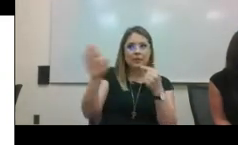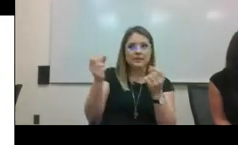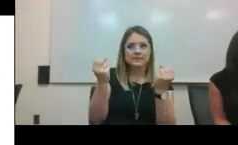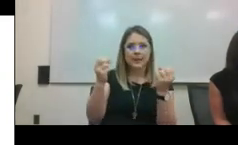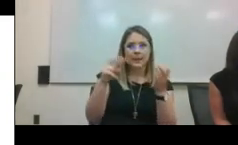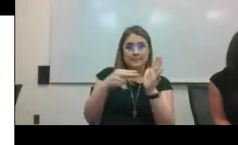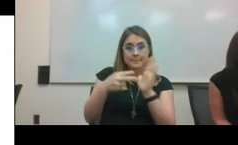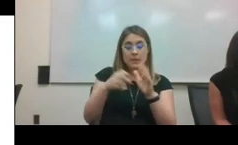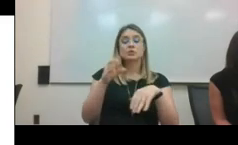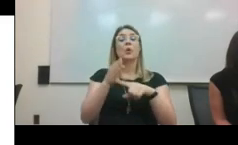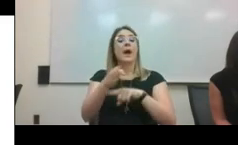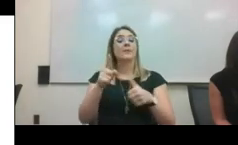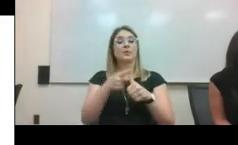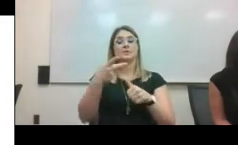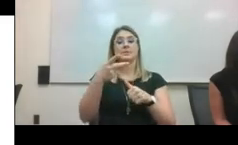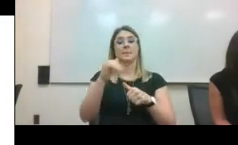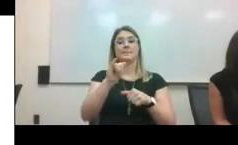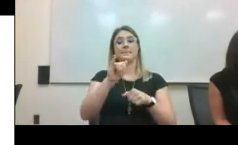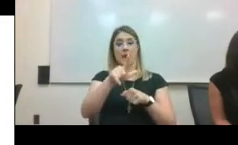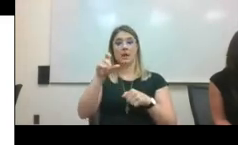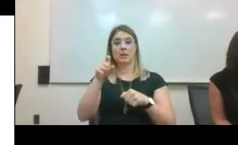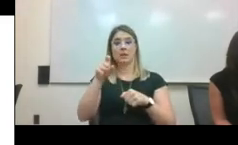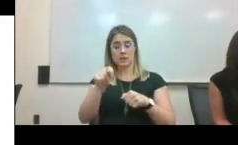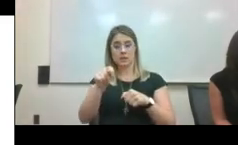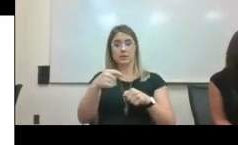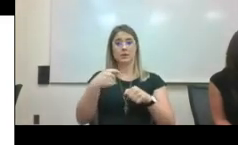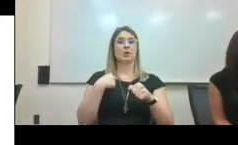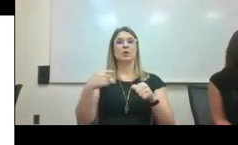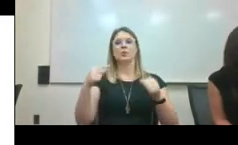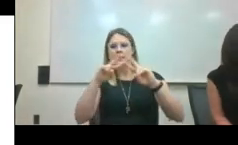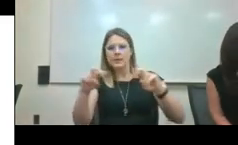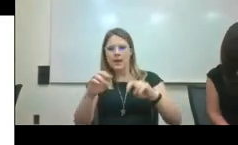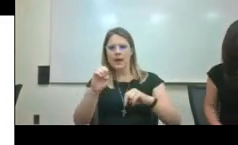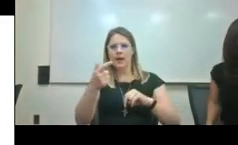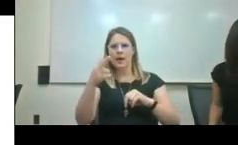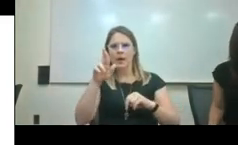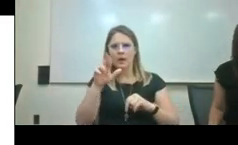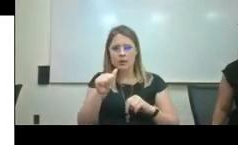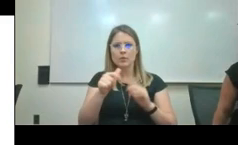we actually went around, we took the EGRA, we looked at all the familiar words, we looked at the story, we looked at all the responses,